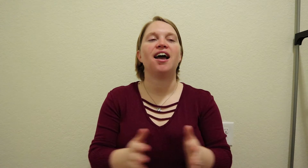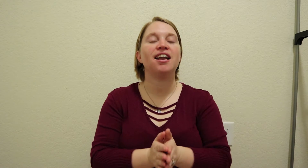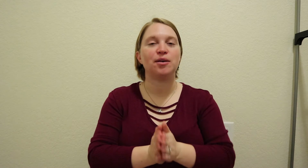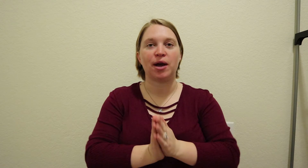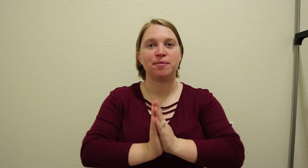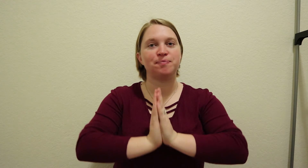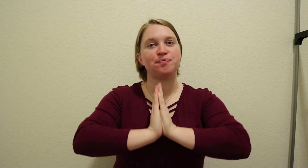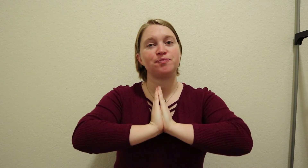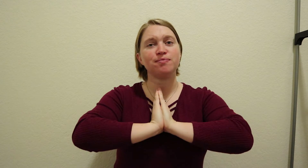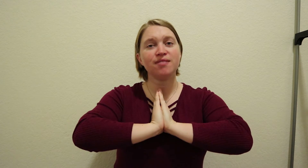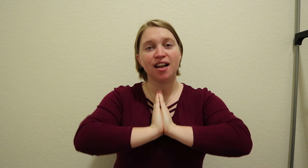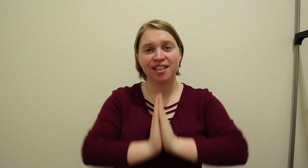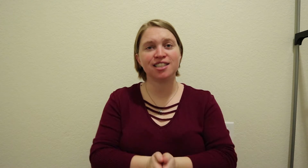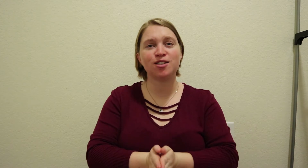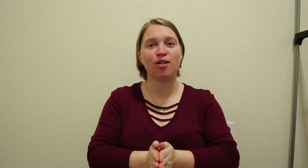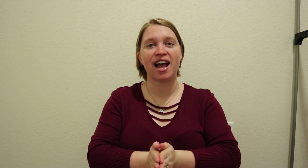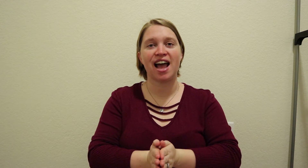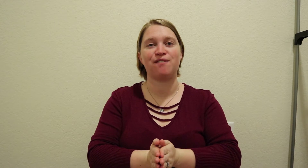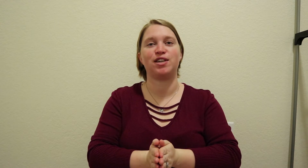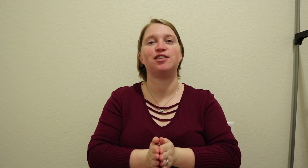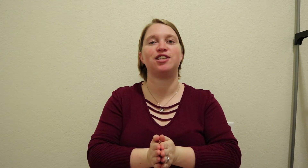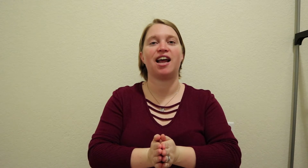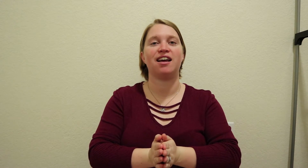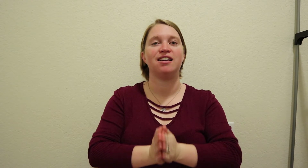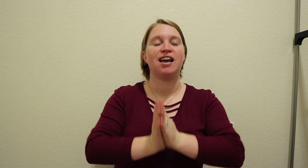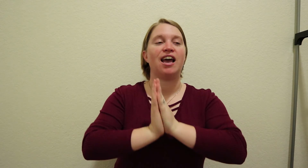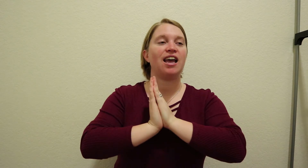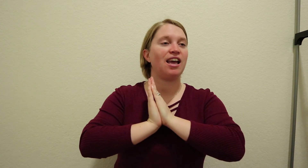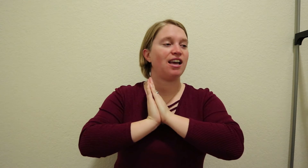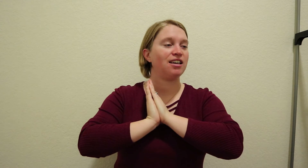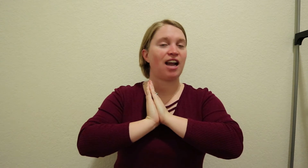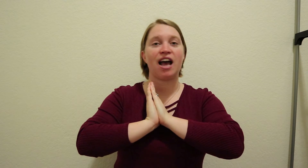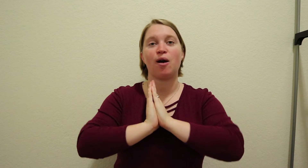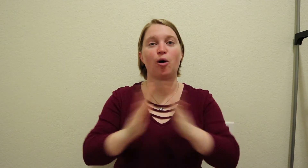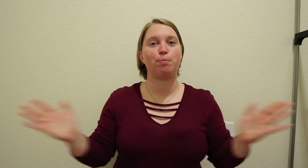Anyway, this is all I have for you today and I hope